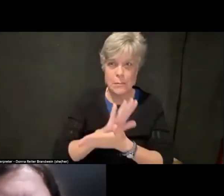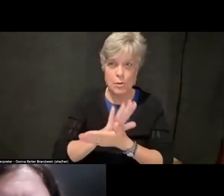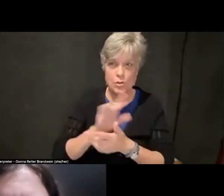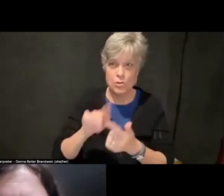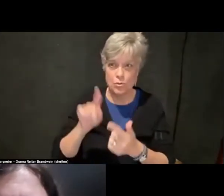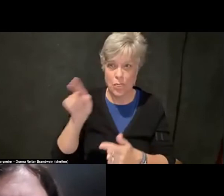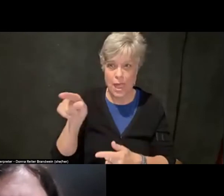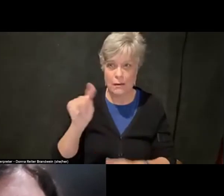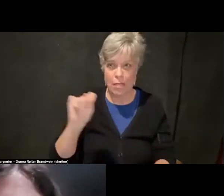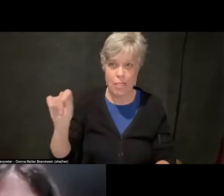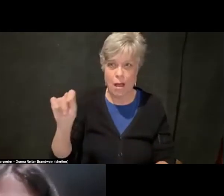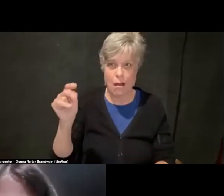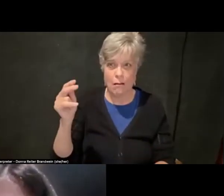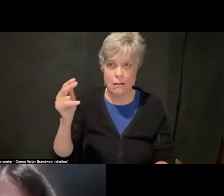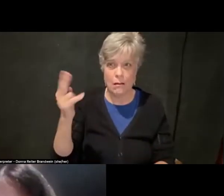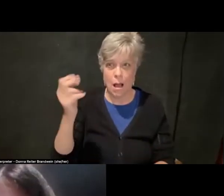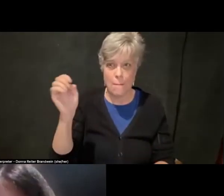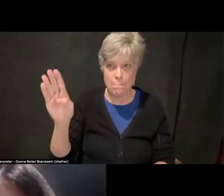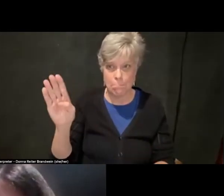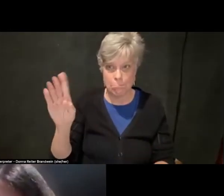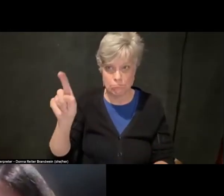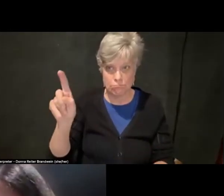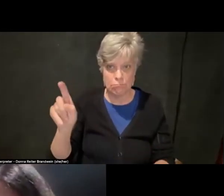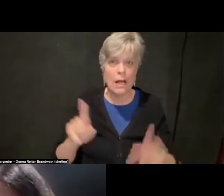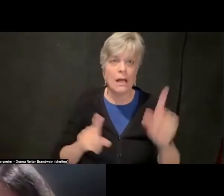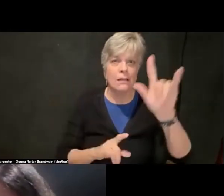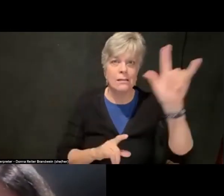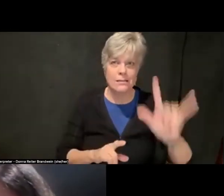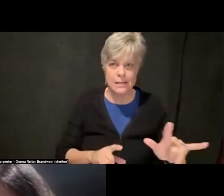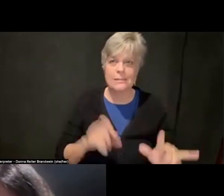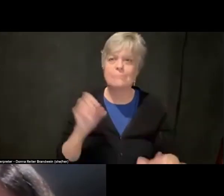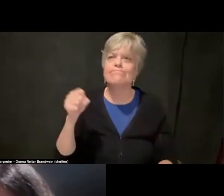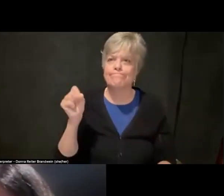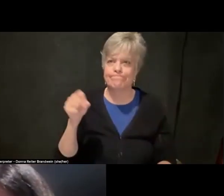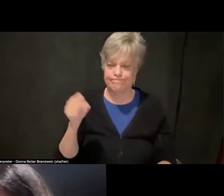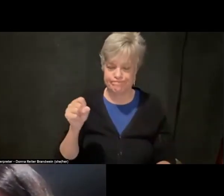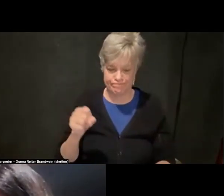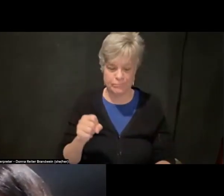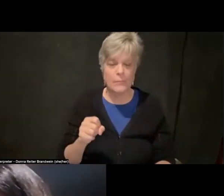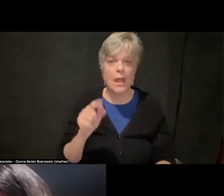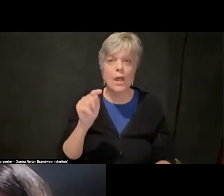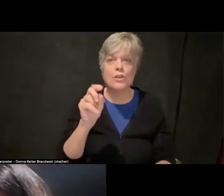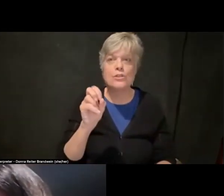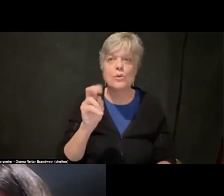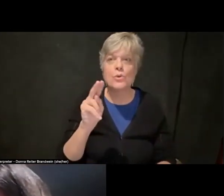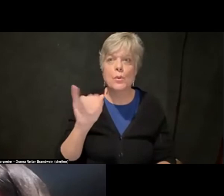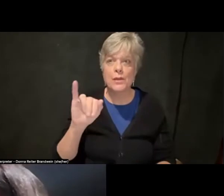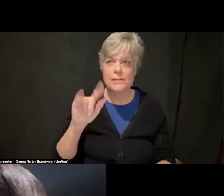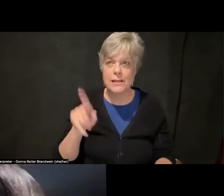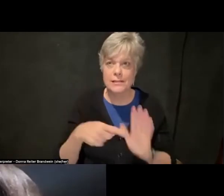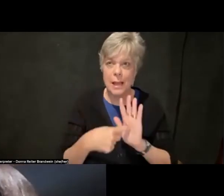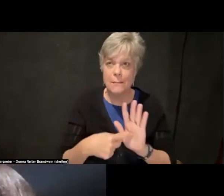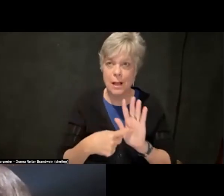So yeah, so with Toni's example, so also sometimes associations